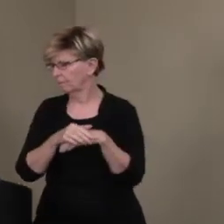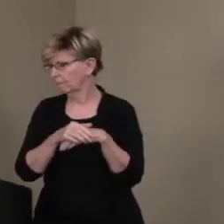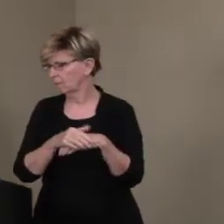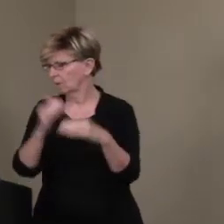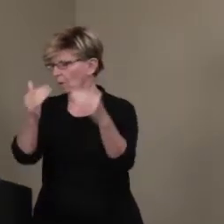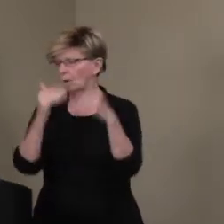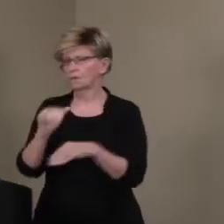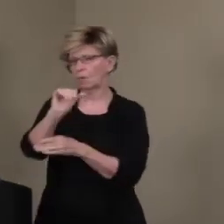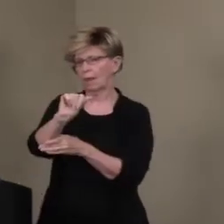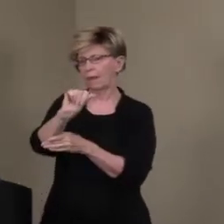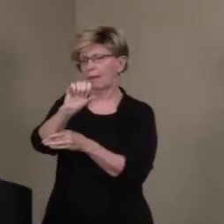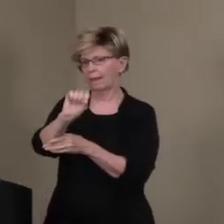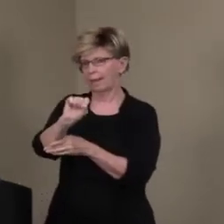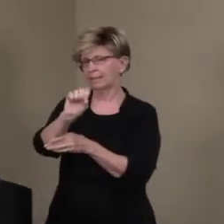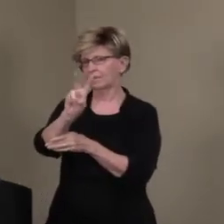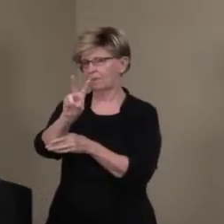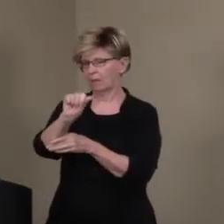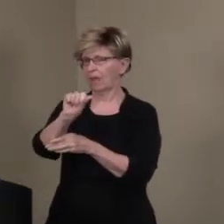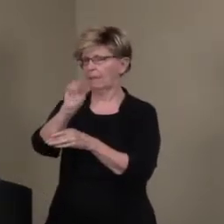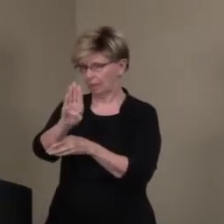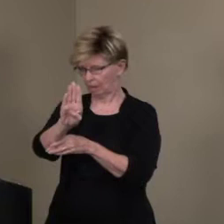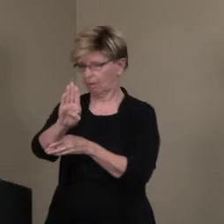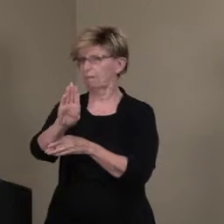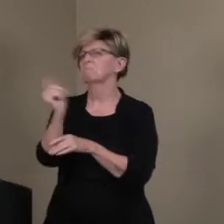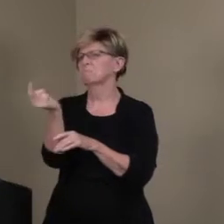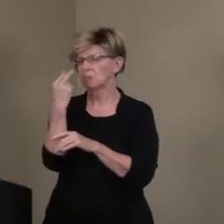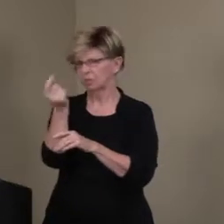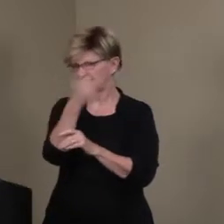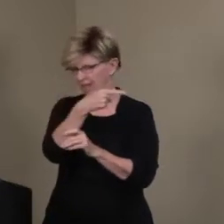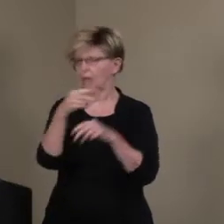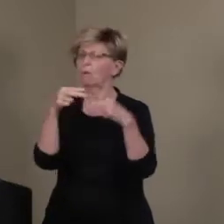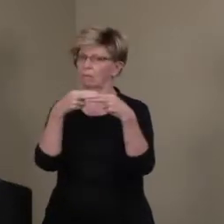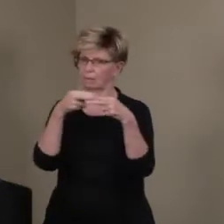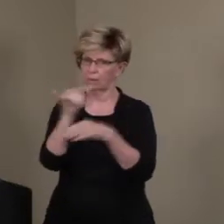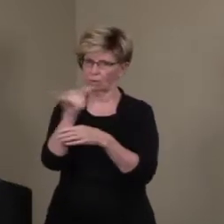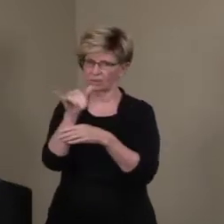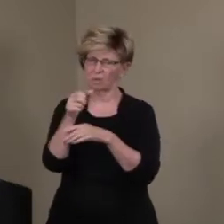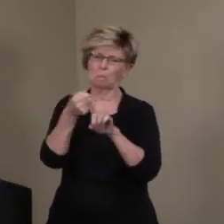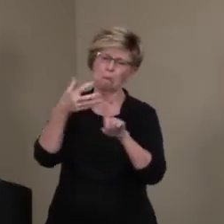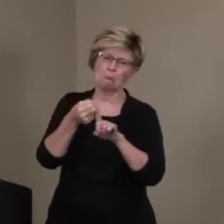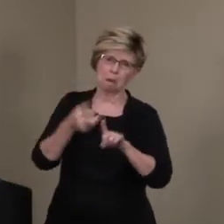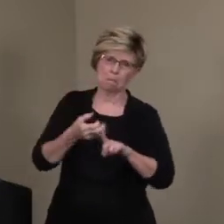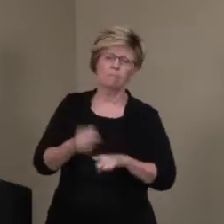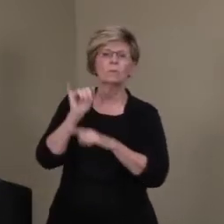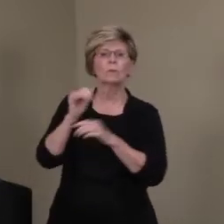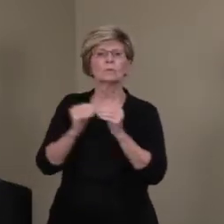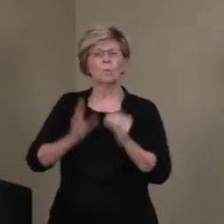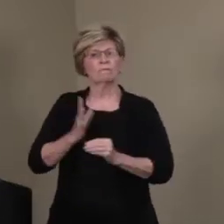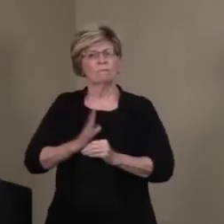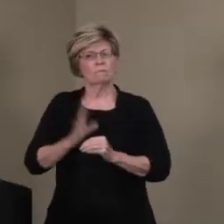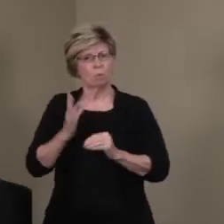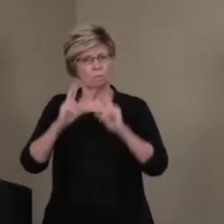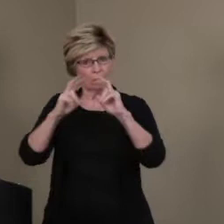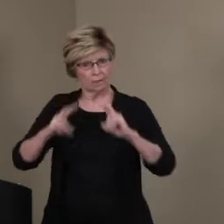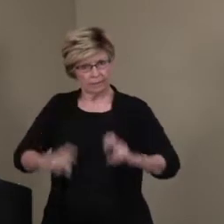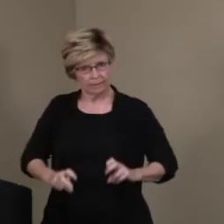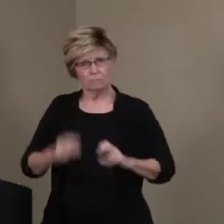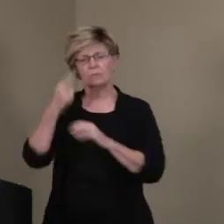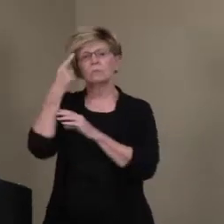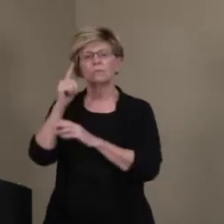ones dat that's on the slide as well that Asda P asked them so those are more